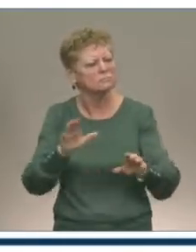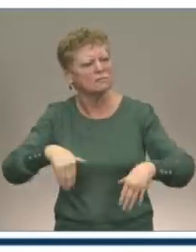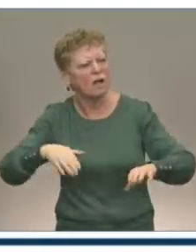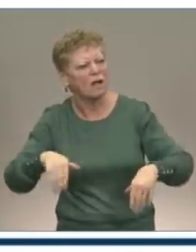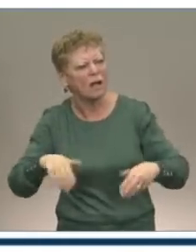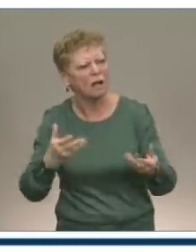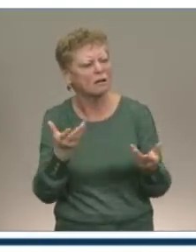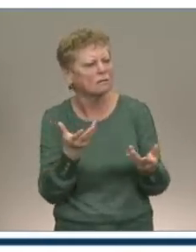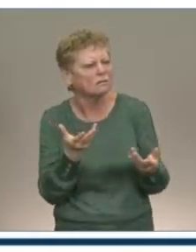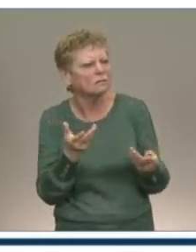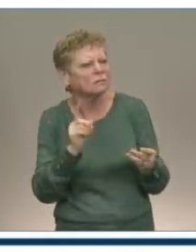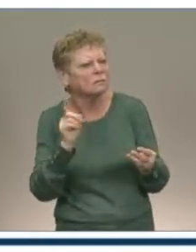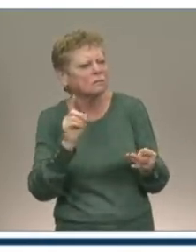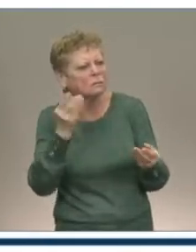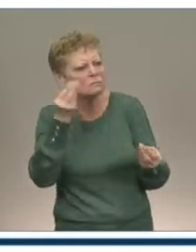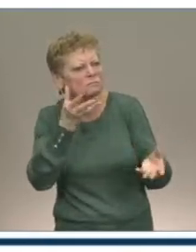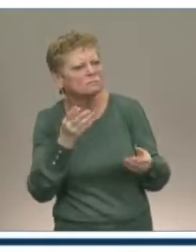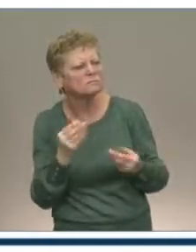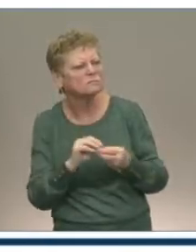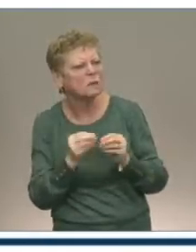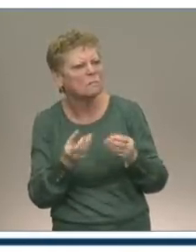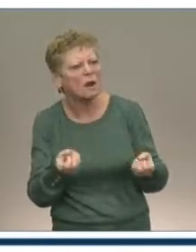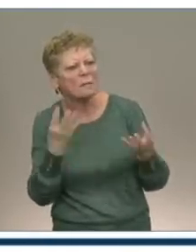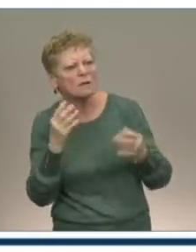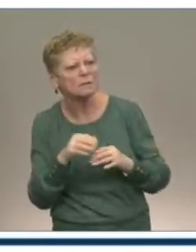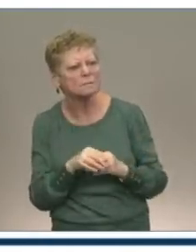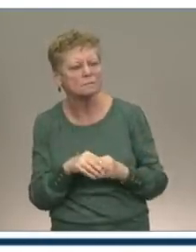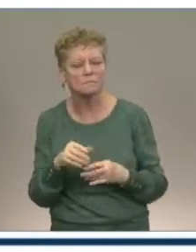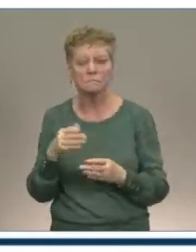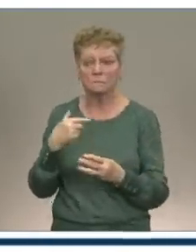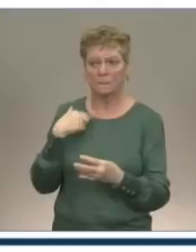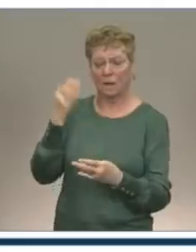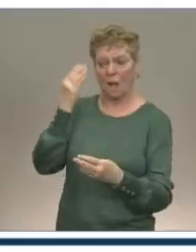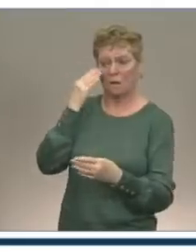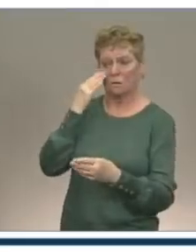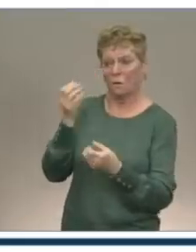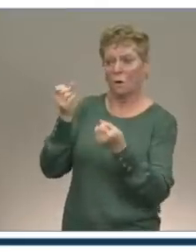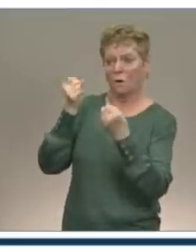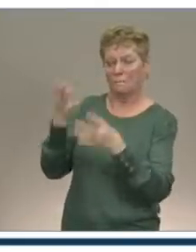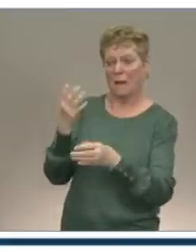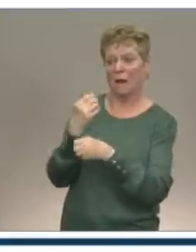final numbers available well what i know is that many of them are off work there's always a segment